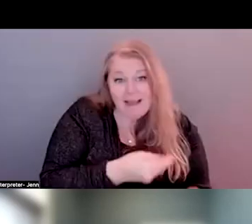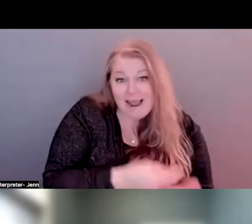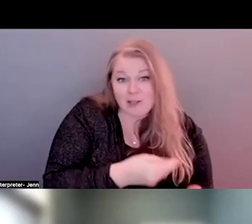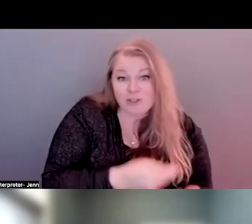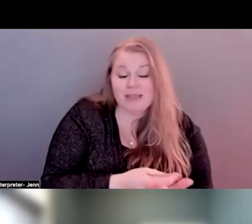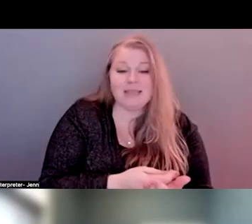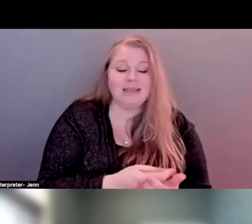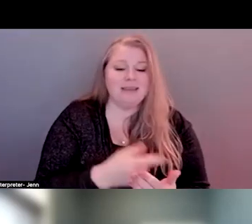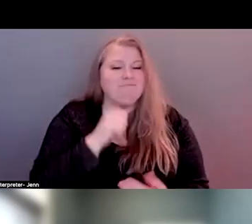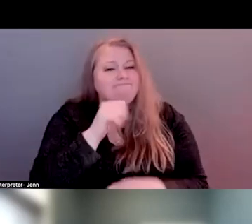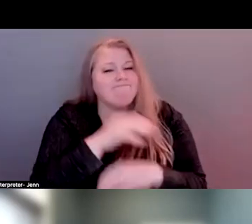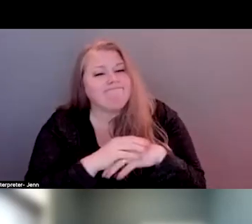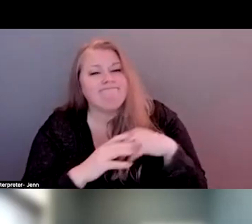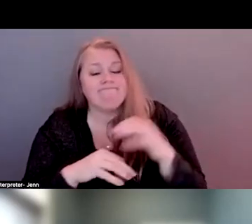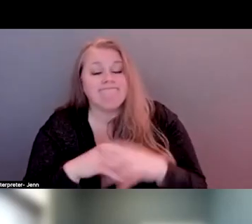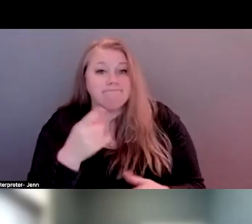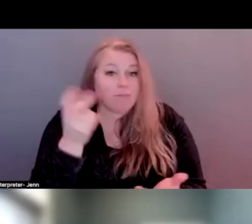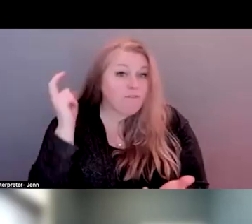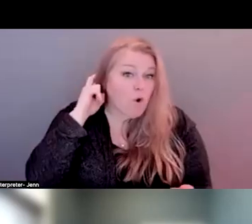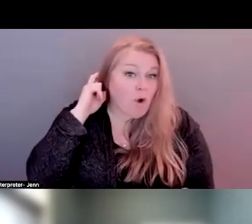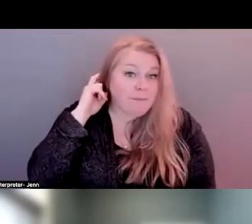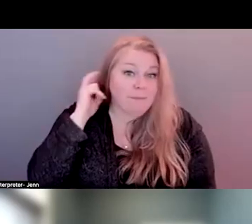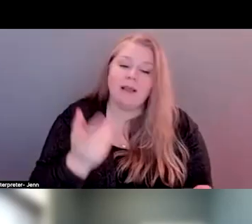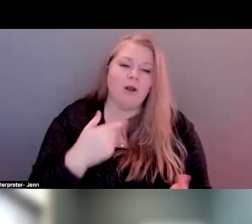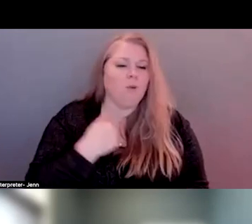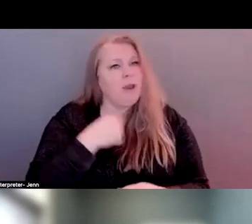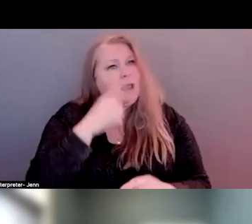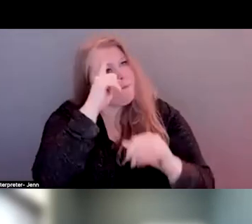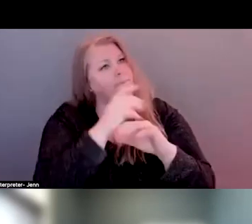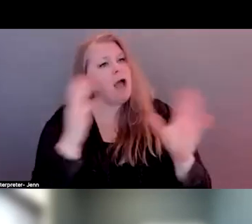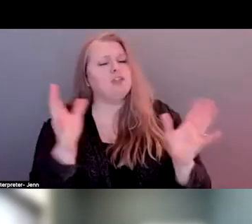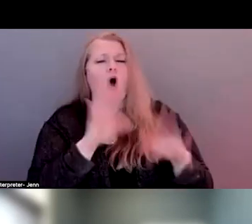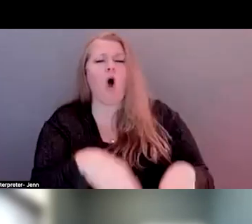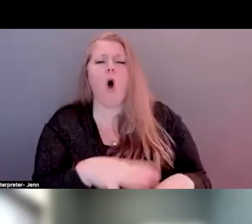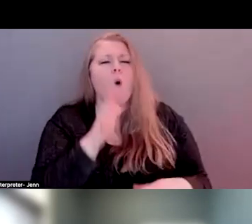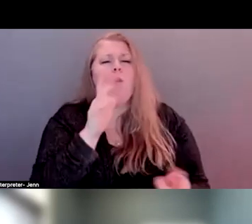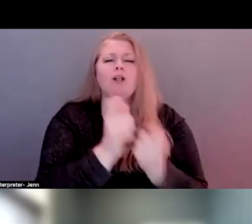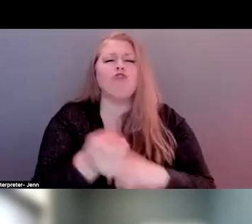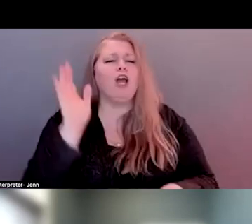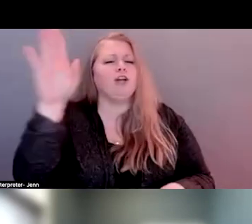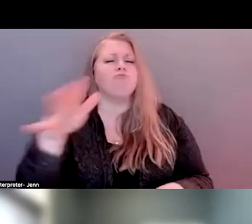You have got a cochlear implant. We all imagine, "Oh that is all going to change. That will be completely different in the future."